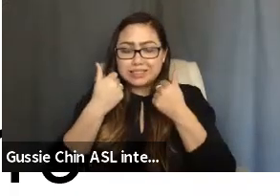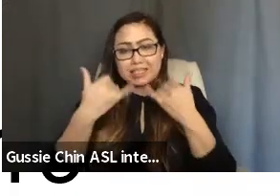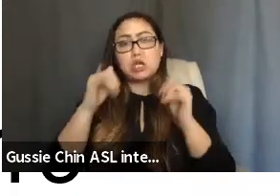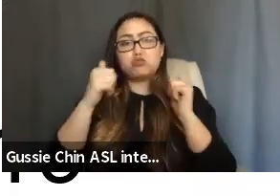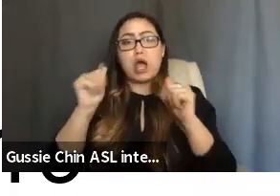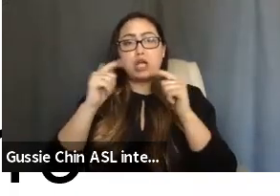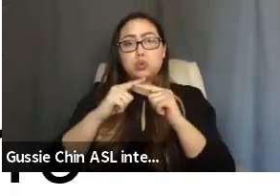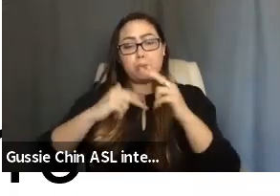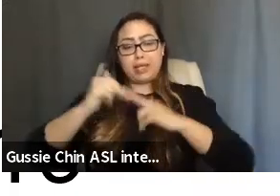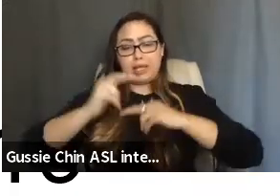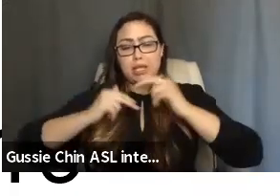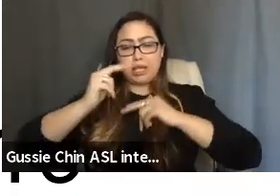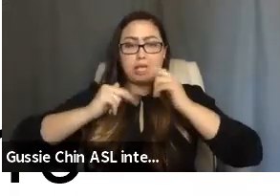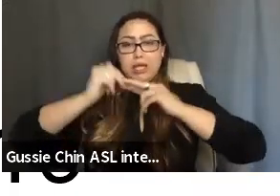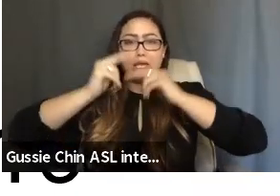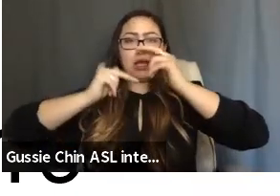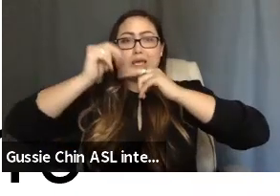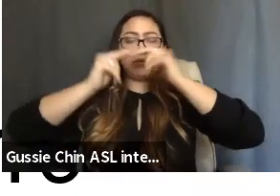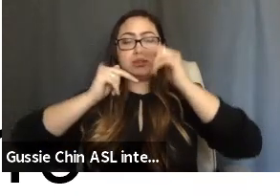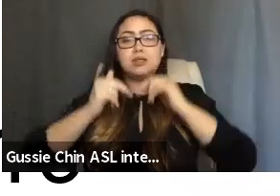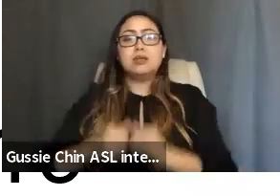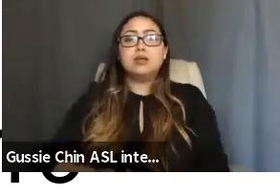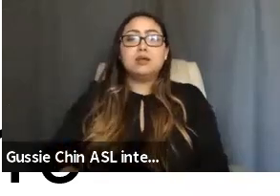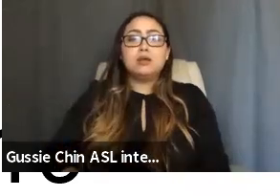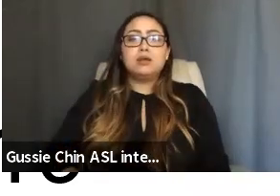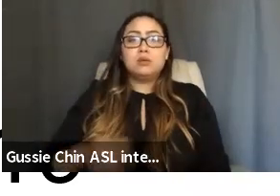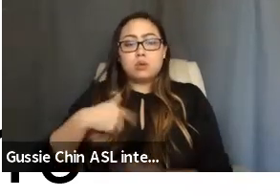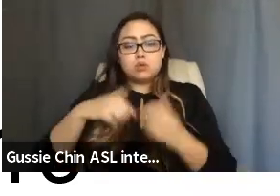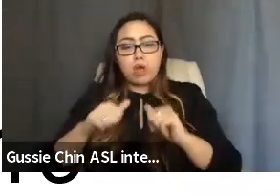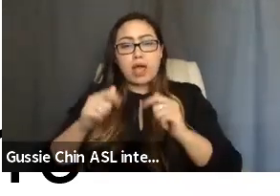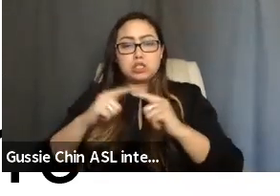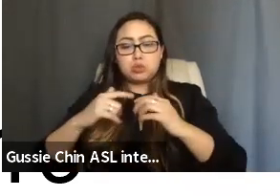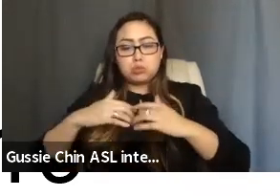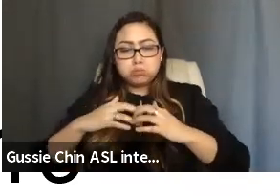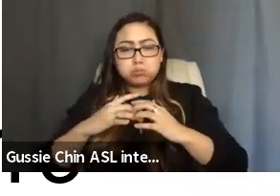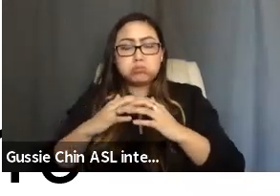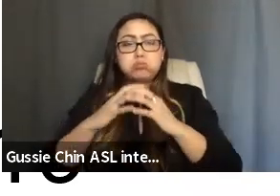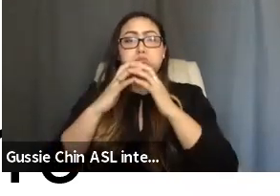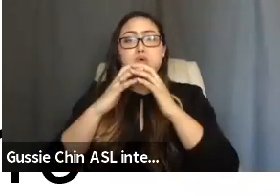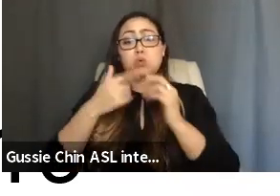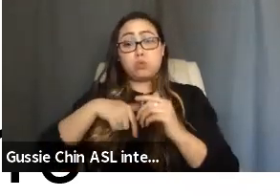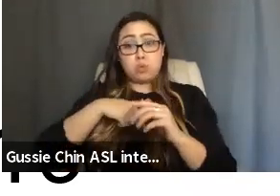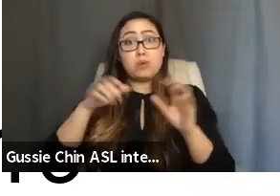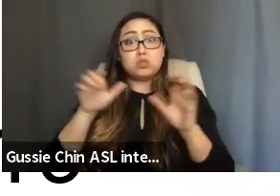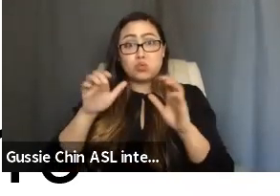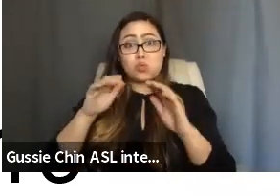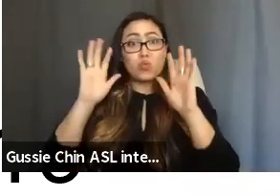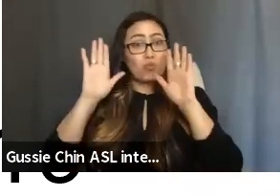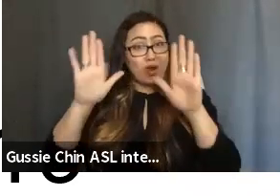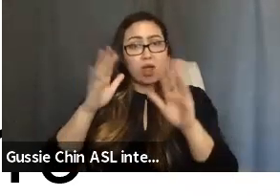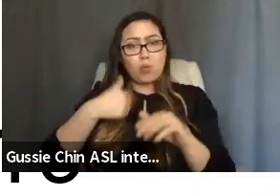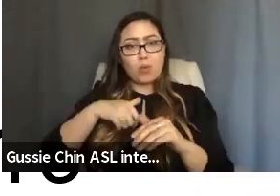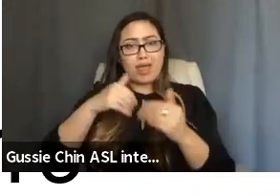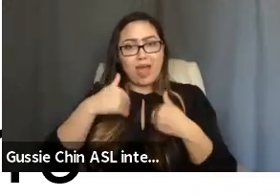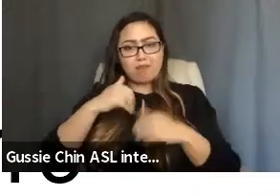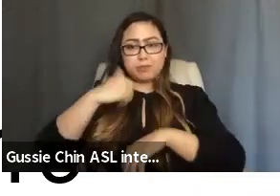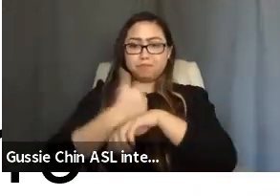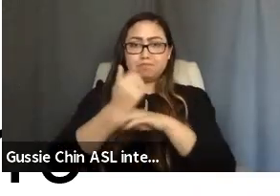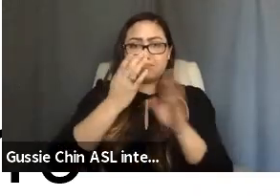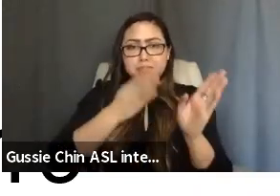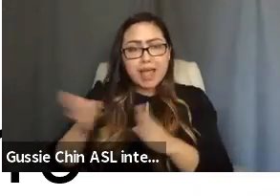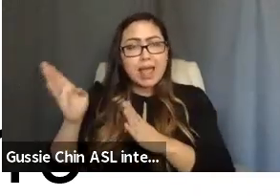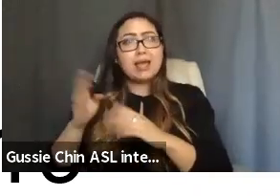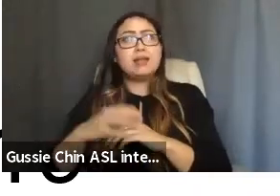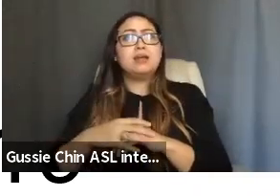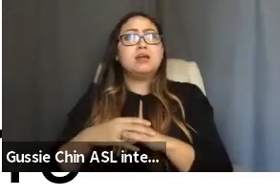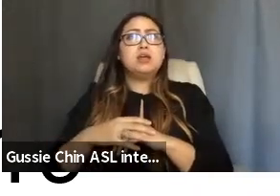were getting some momentum going and we were doing great and we had these plans to keep